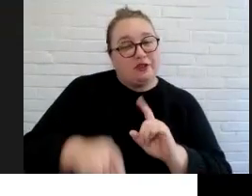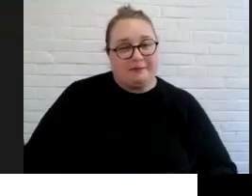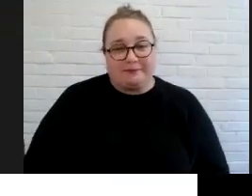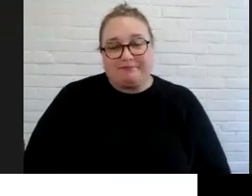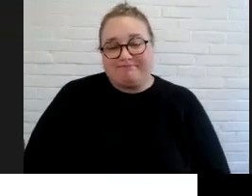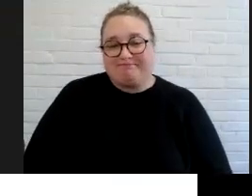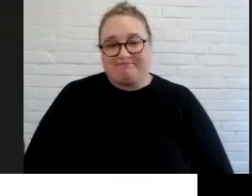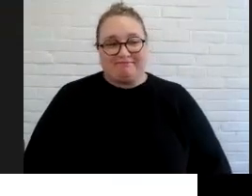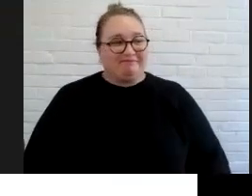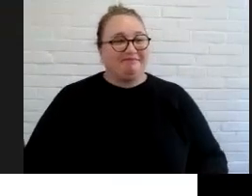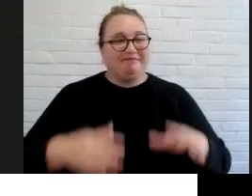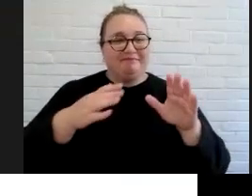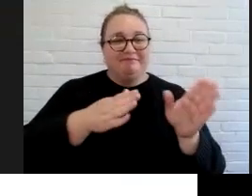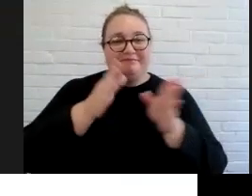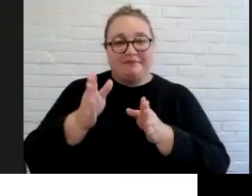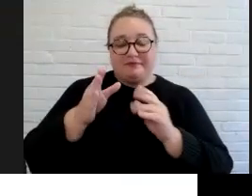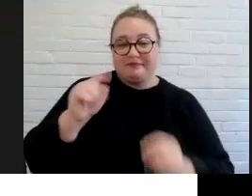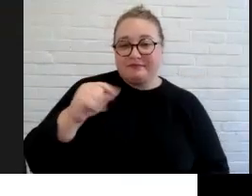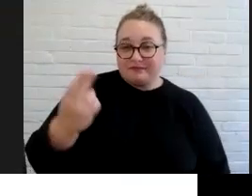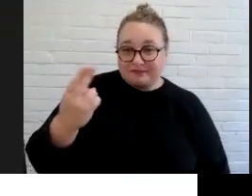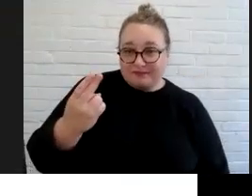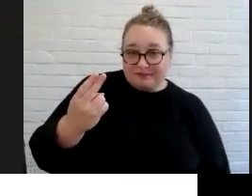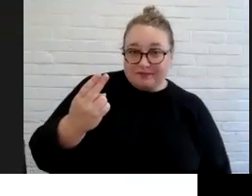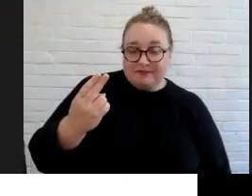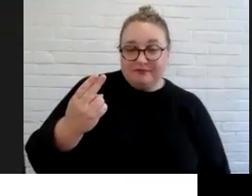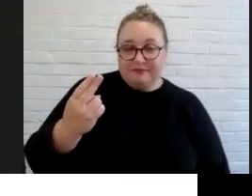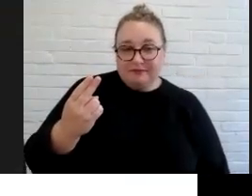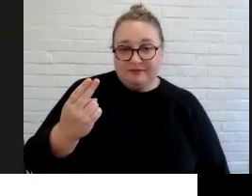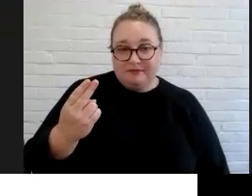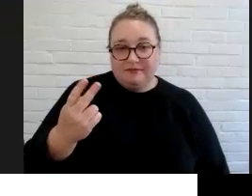And then for Thursday for the discussion.